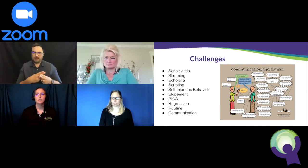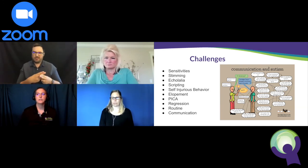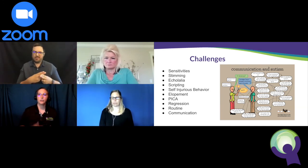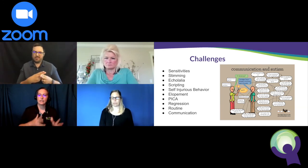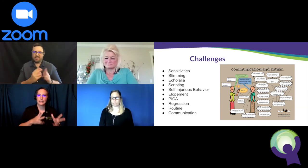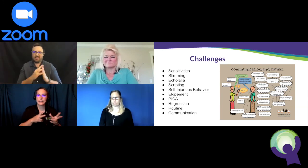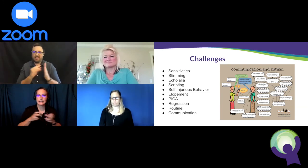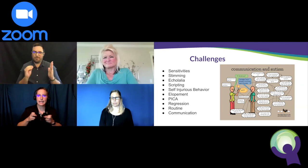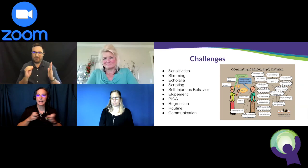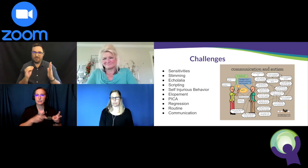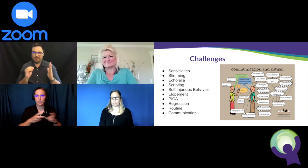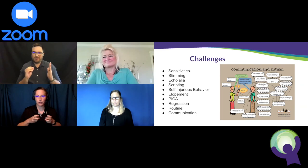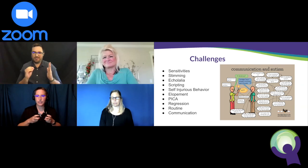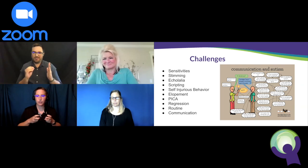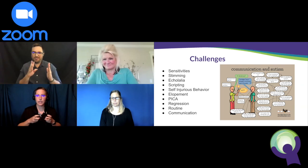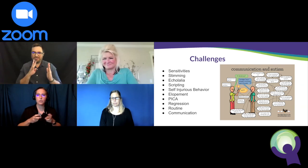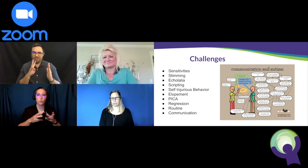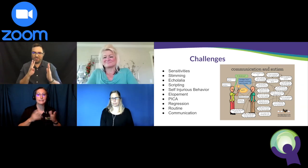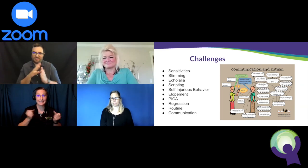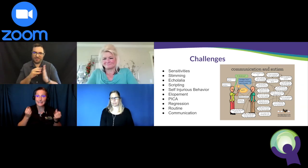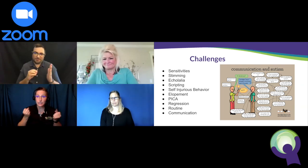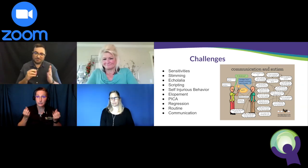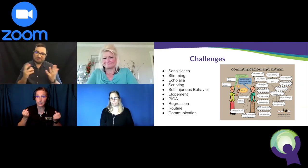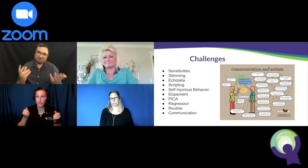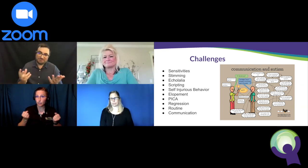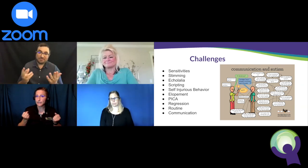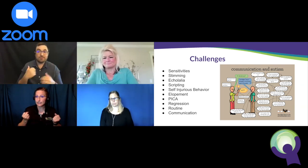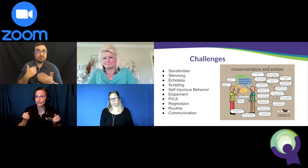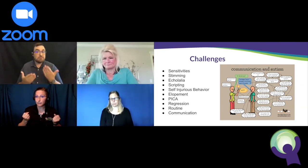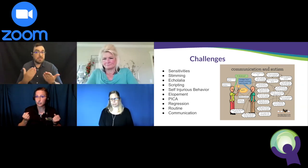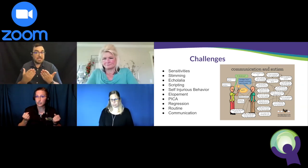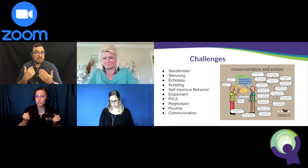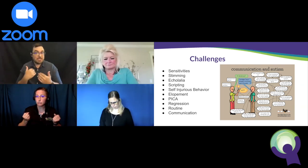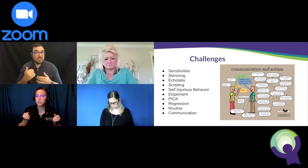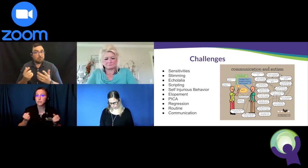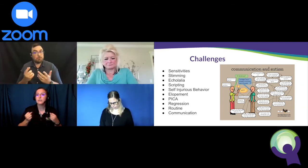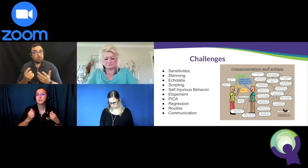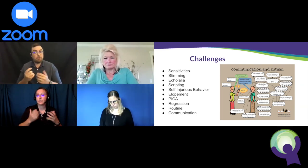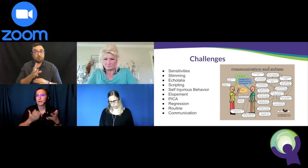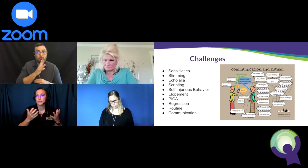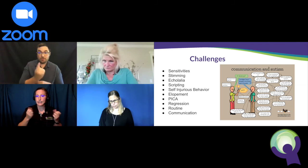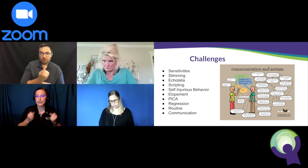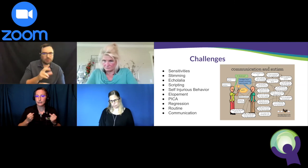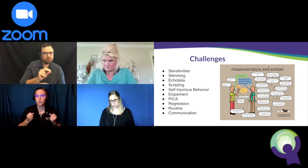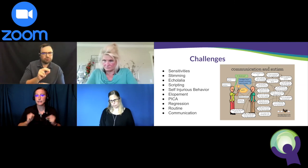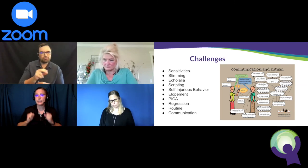So they're taking exactly what they're hearing or seeing--it could be a sign language thing too. So they might be taking in those signs and